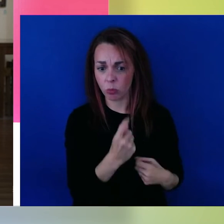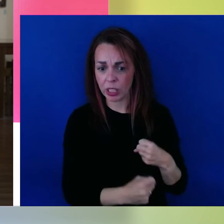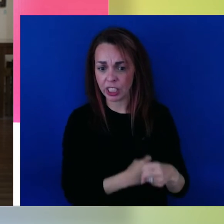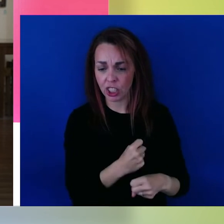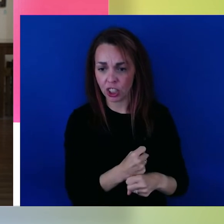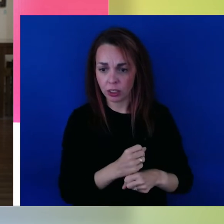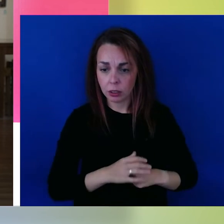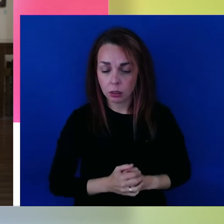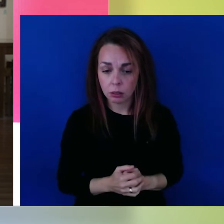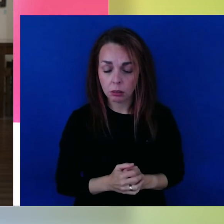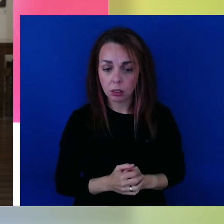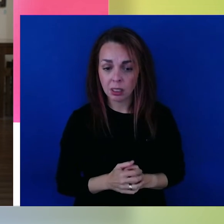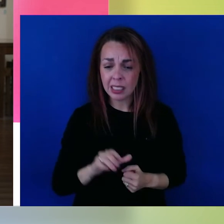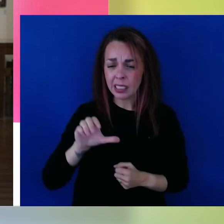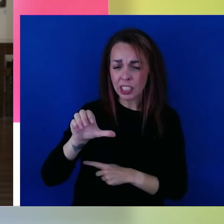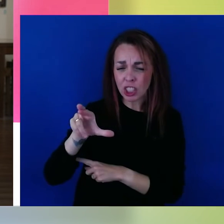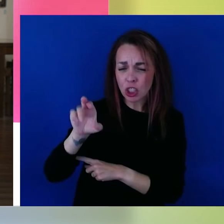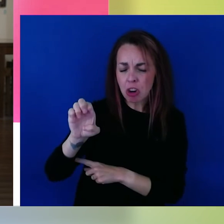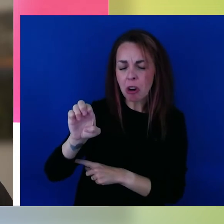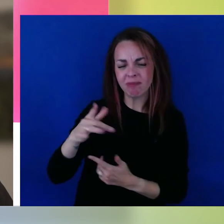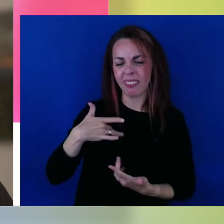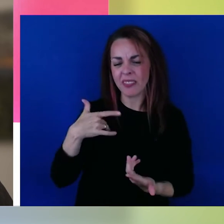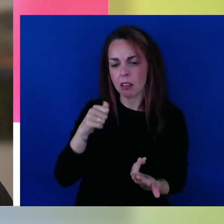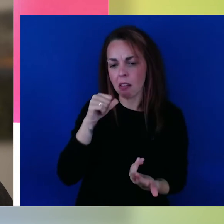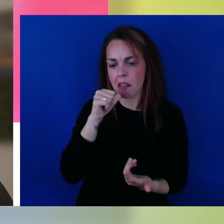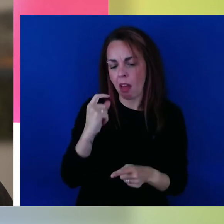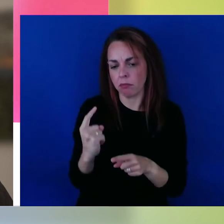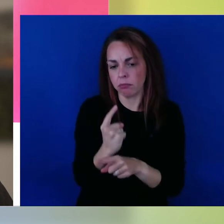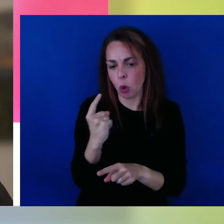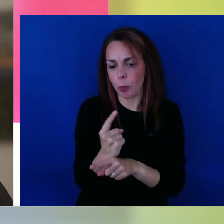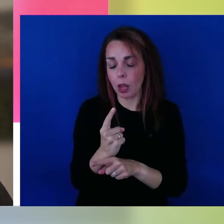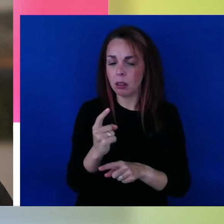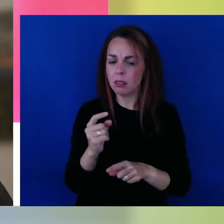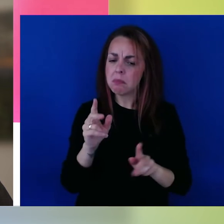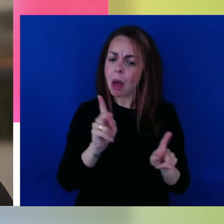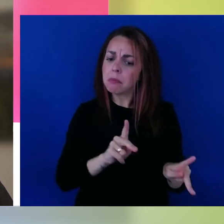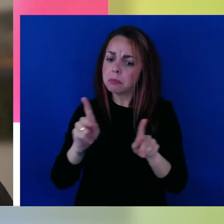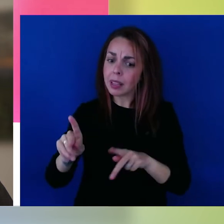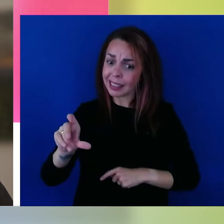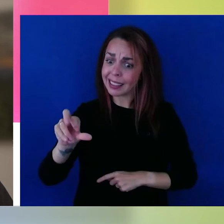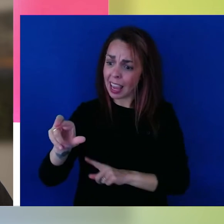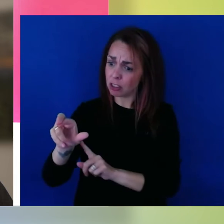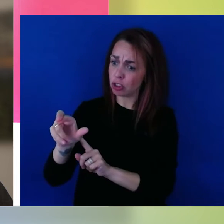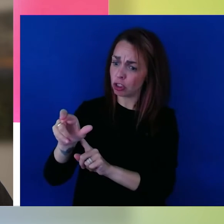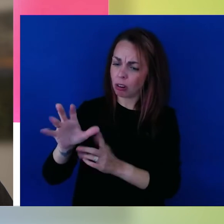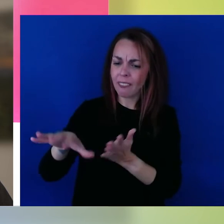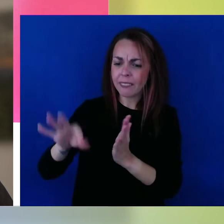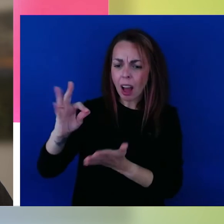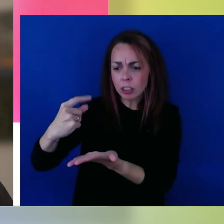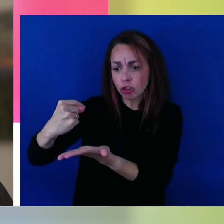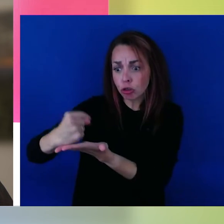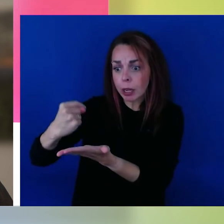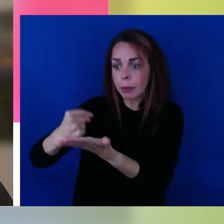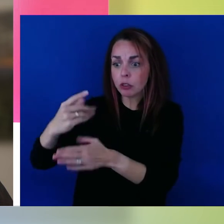Finding a cure isn't realistic, but like cancer, finding treatments that work to slow, stop,